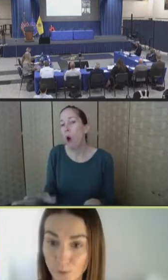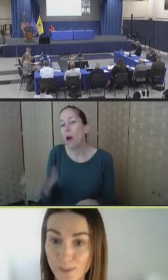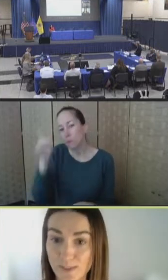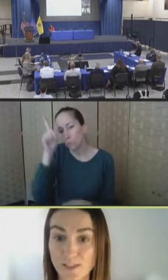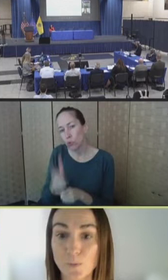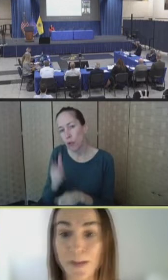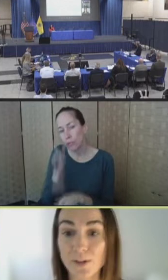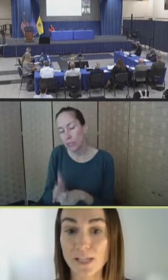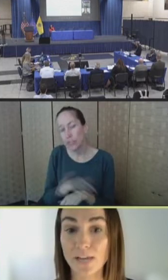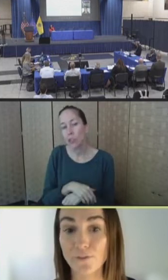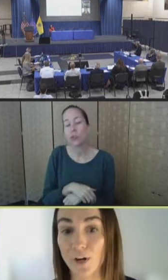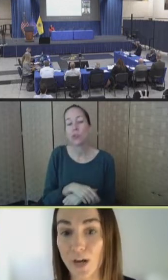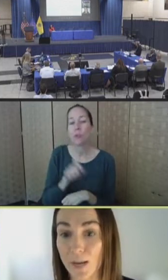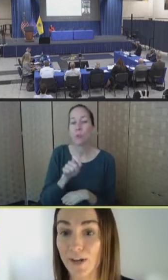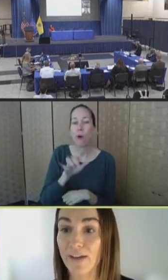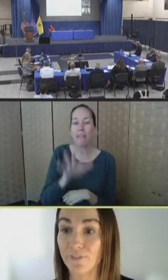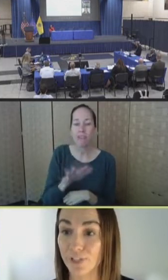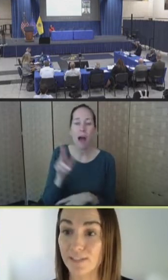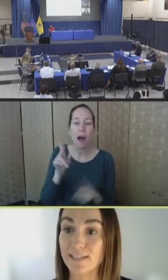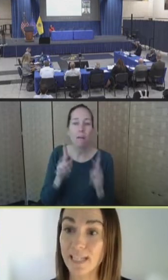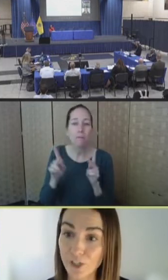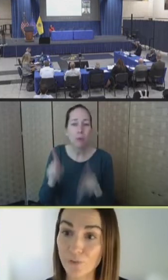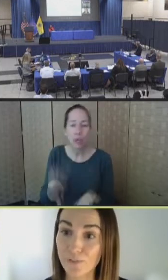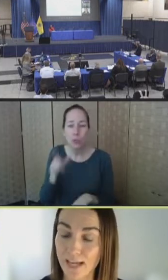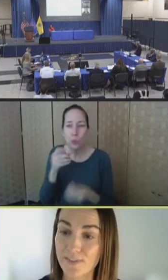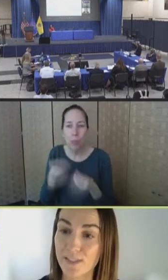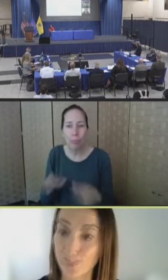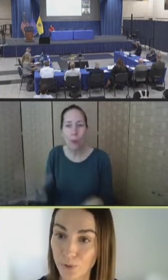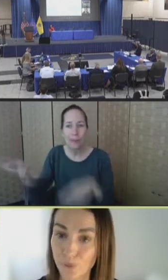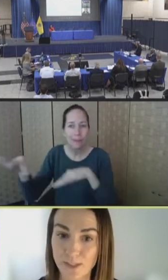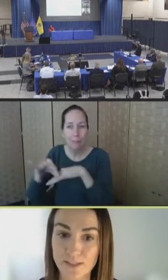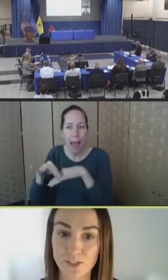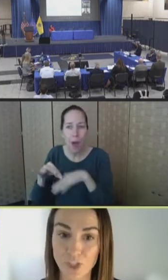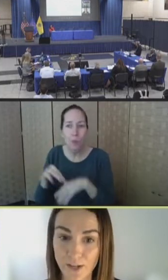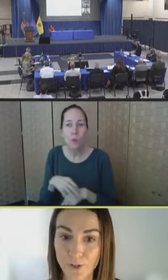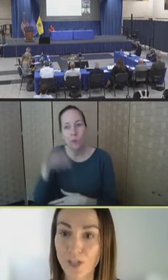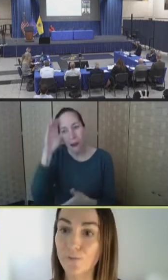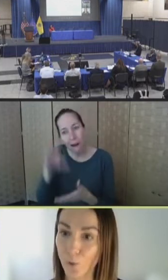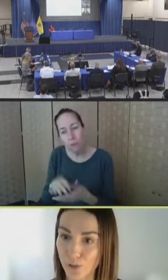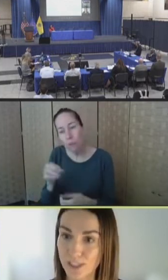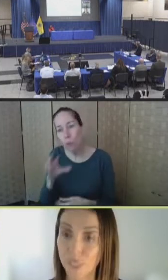loses a spouse and for about every 10 COVID death, someone loses a child. And of course, these